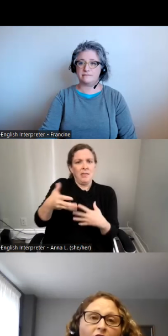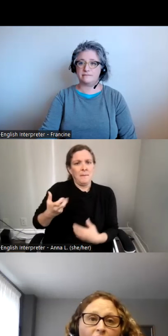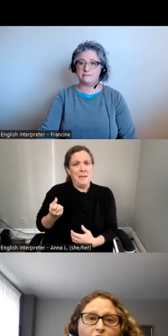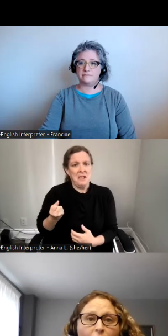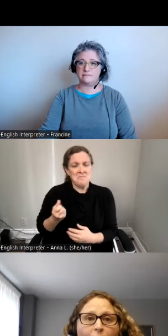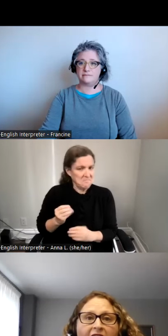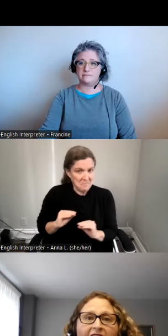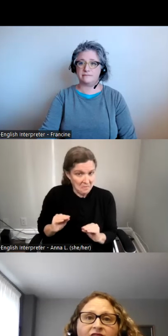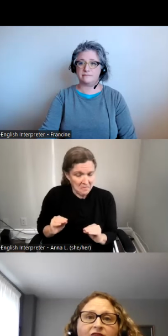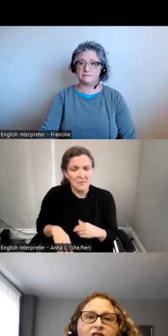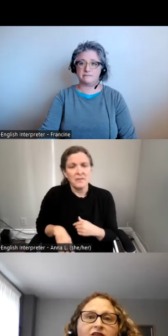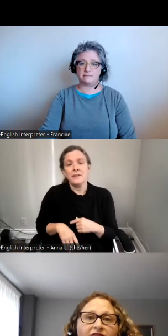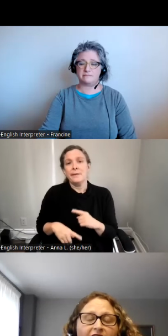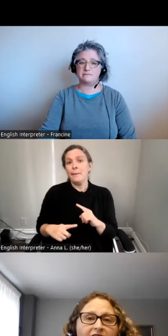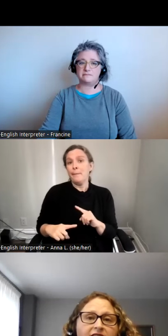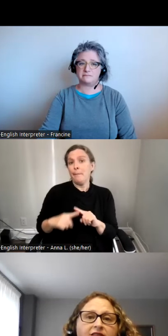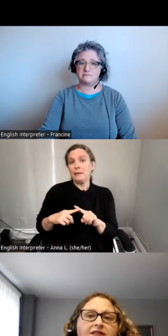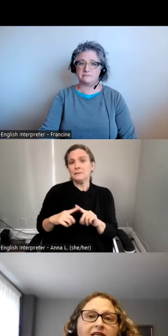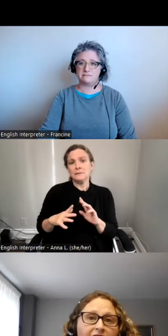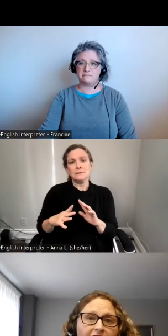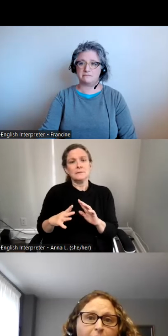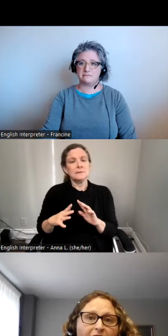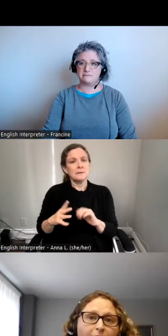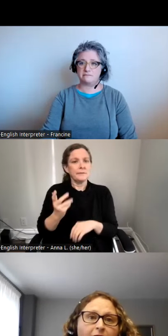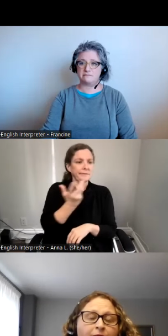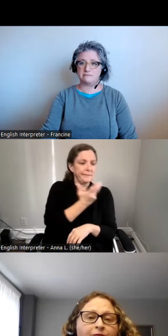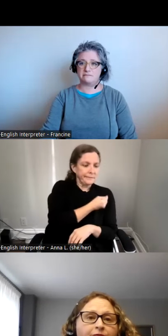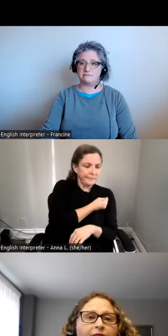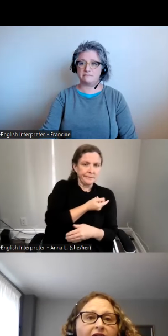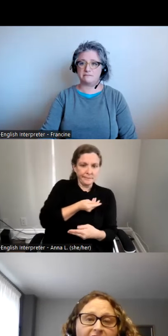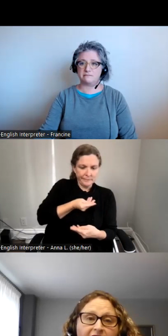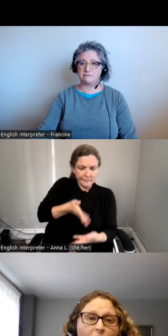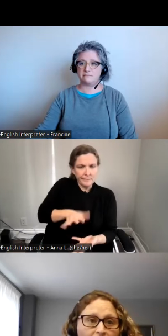ing parent. There is no evidence of milk